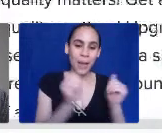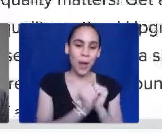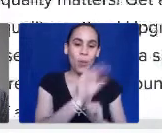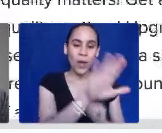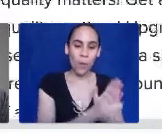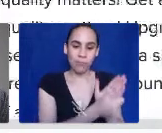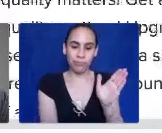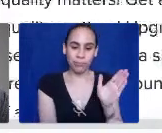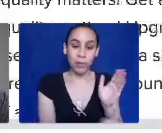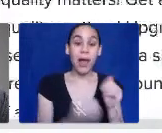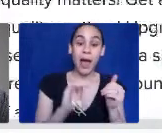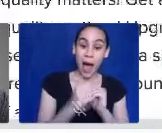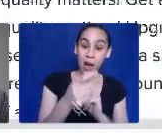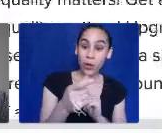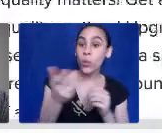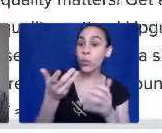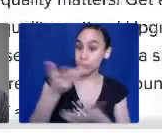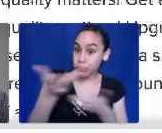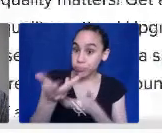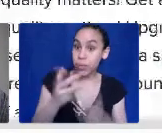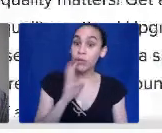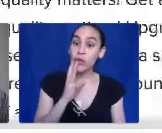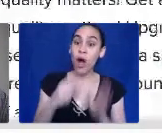good you are or something your resume can show you how to do something but people want to work